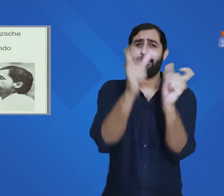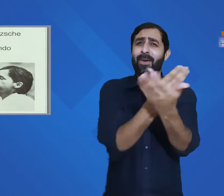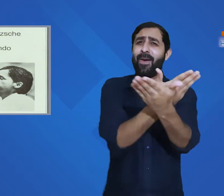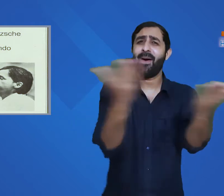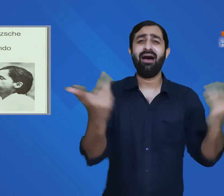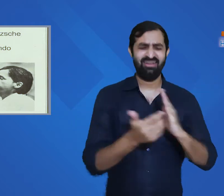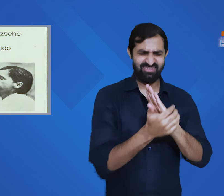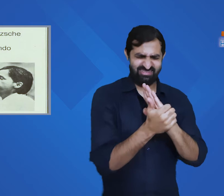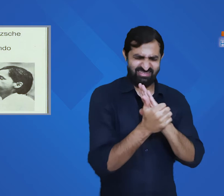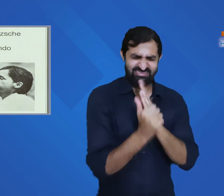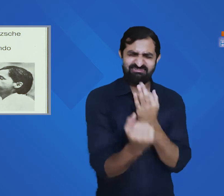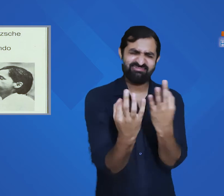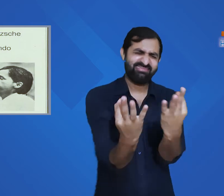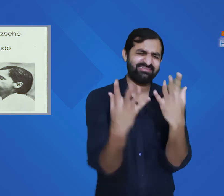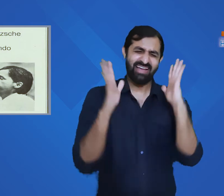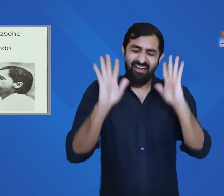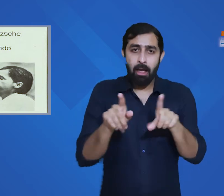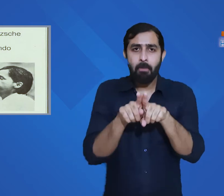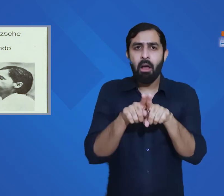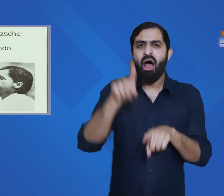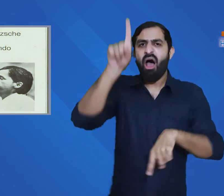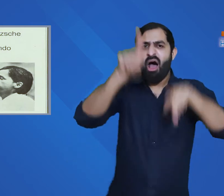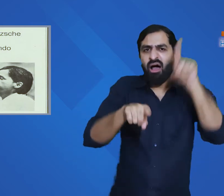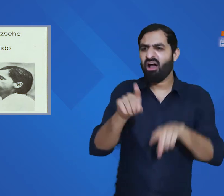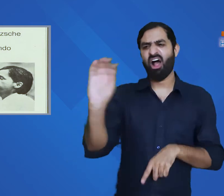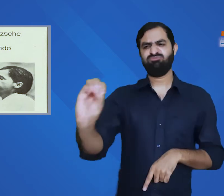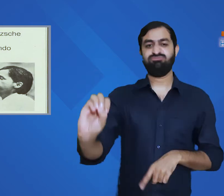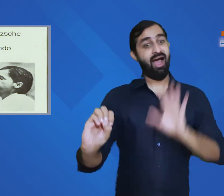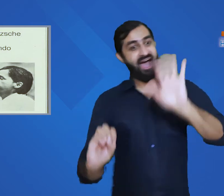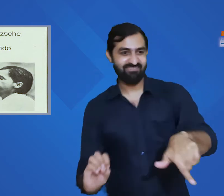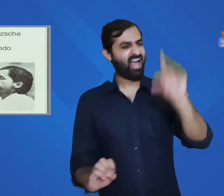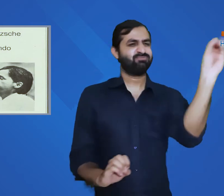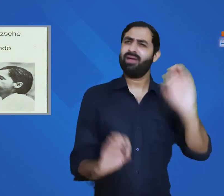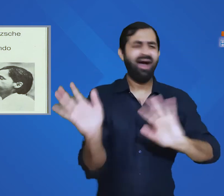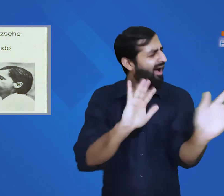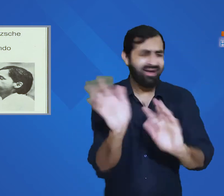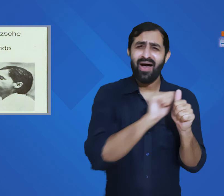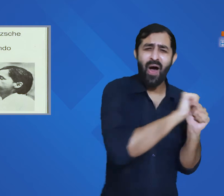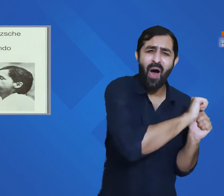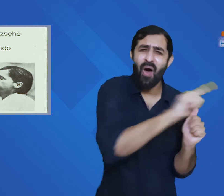Individuals have innate skills. No one is born without having any skills.